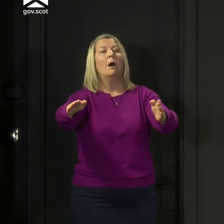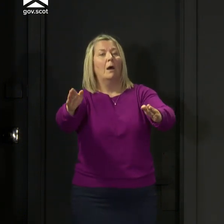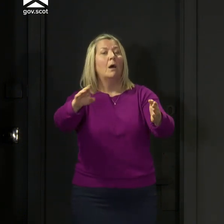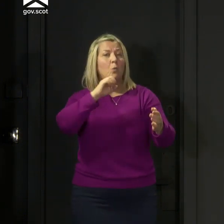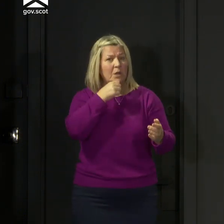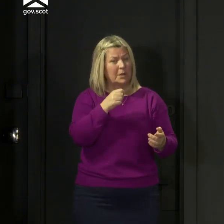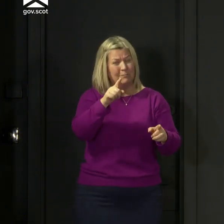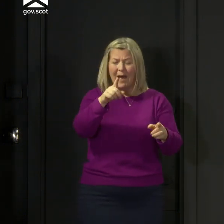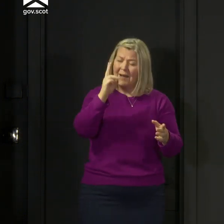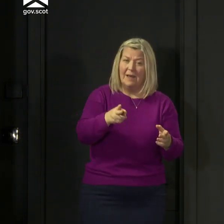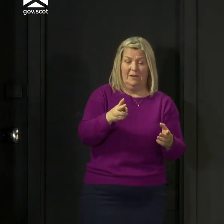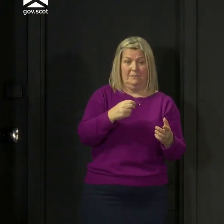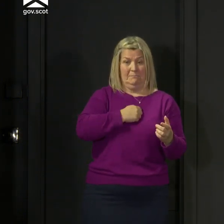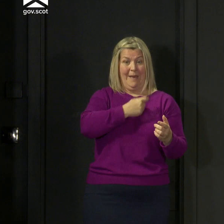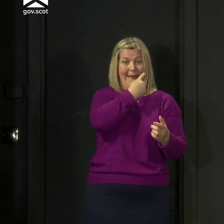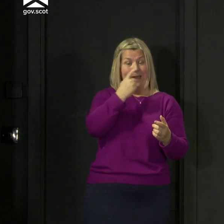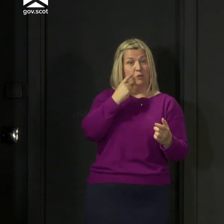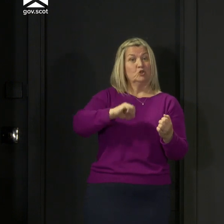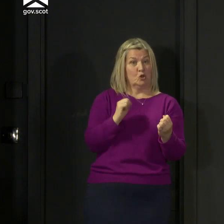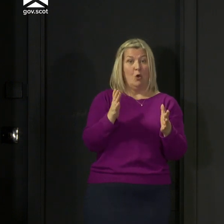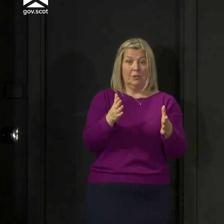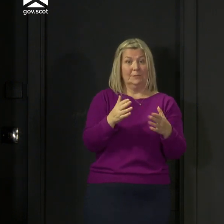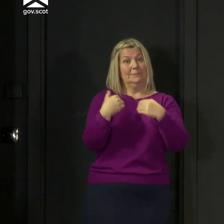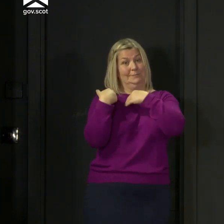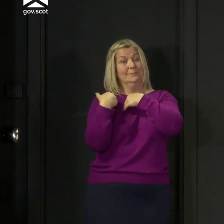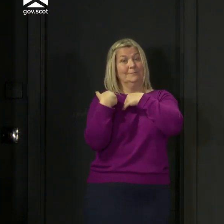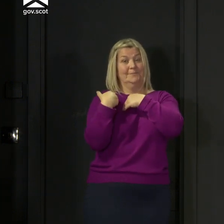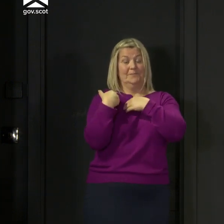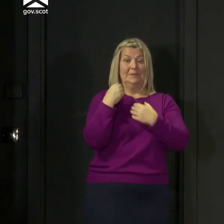in an evidence-based way. I also don't want to inadvertently give people the impression